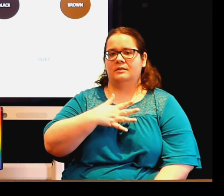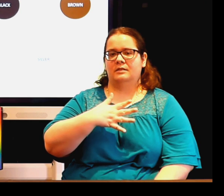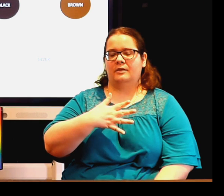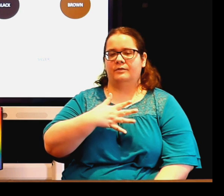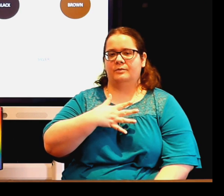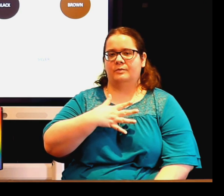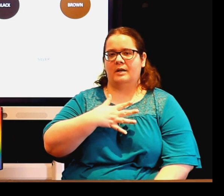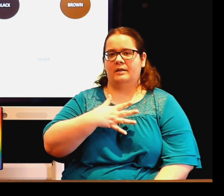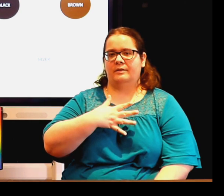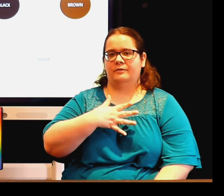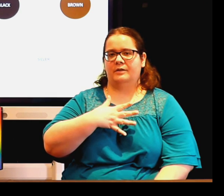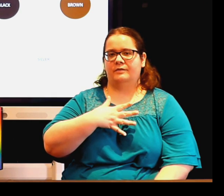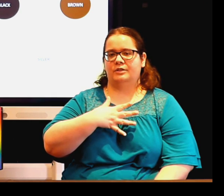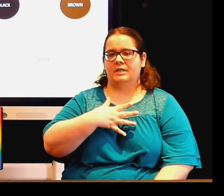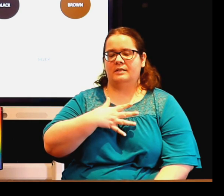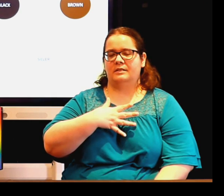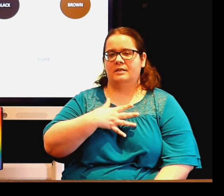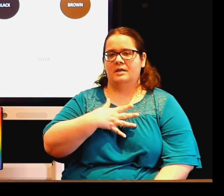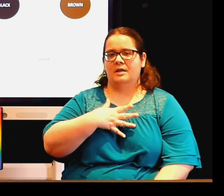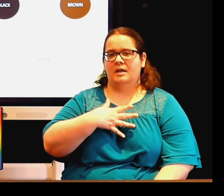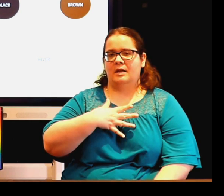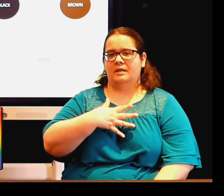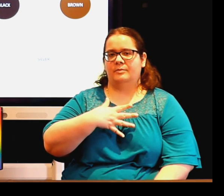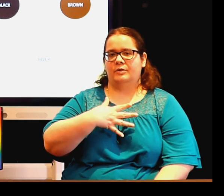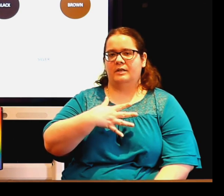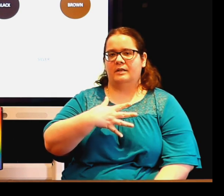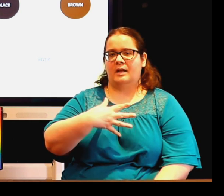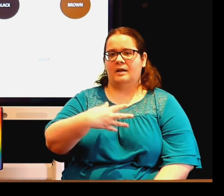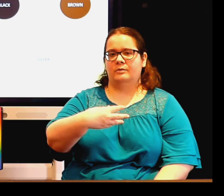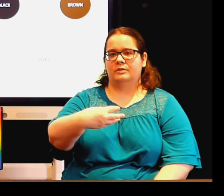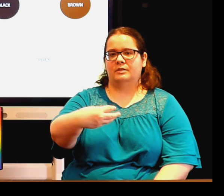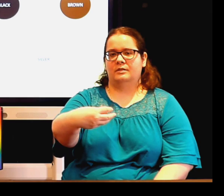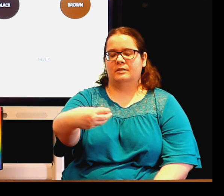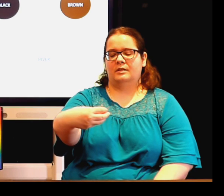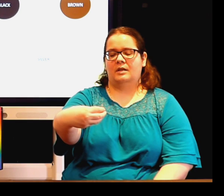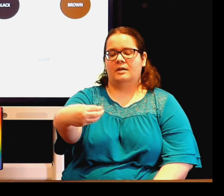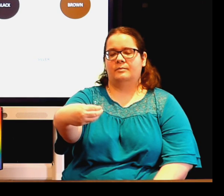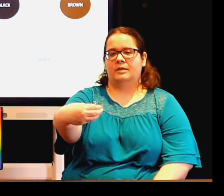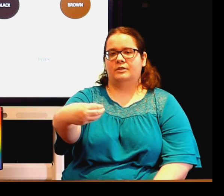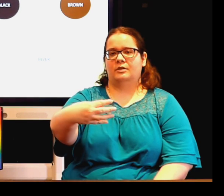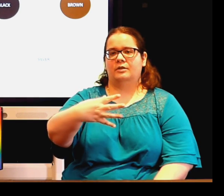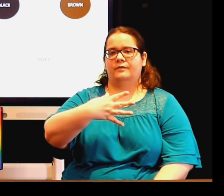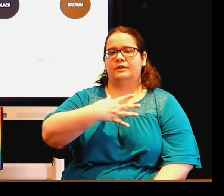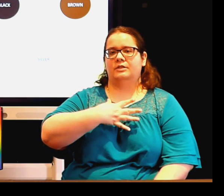hover it right in front of your chest, and then bring it out, and make sure all your fingers